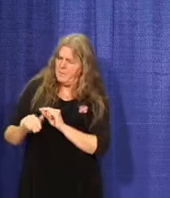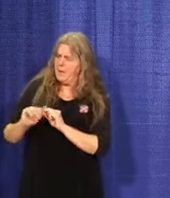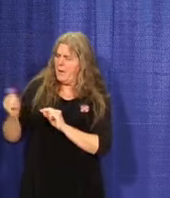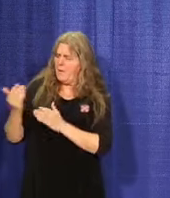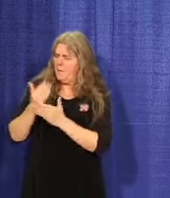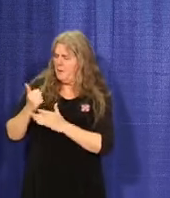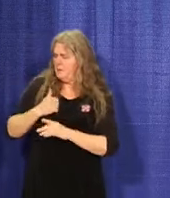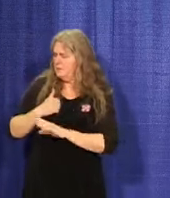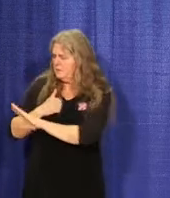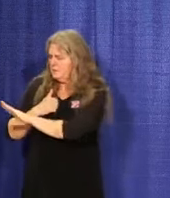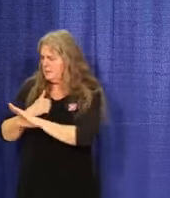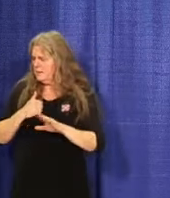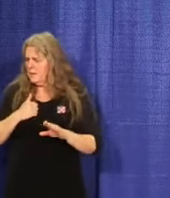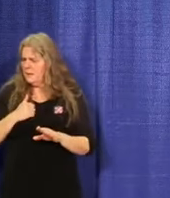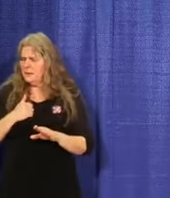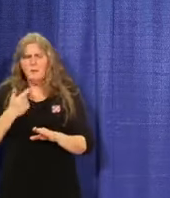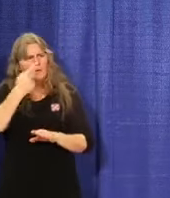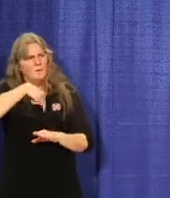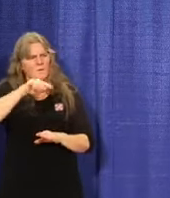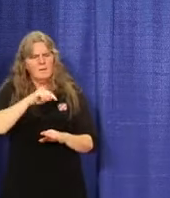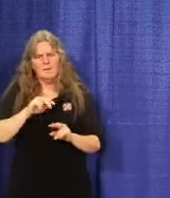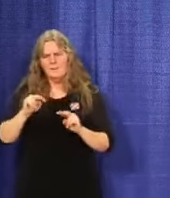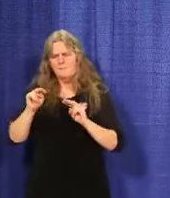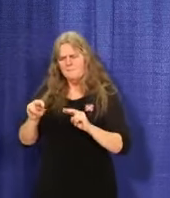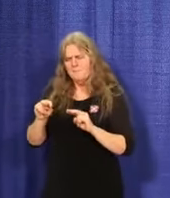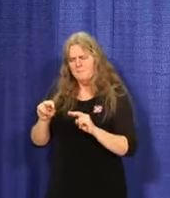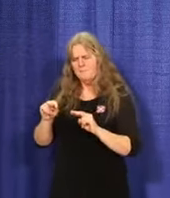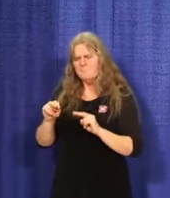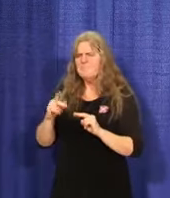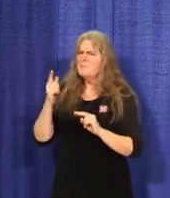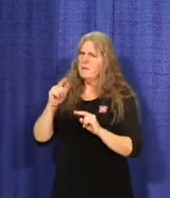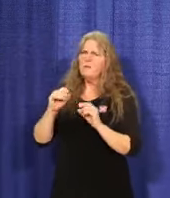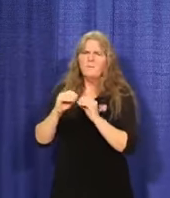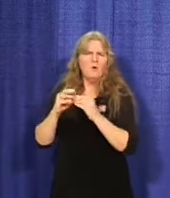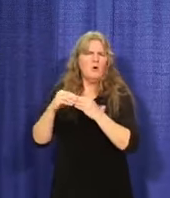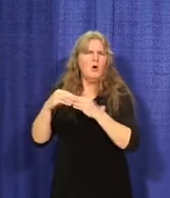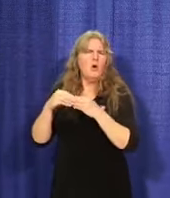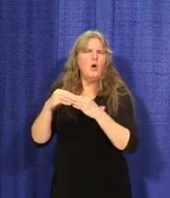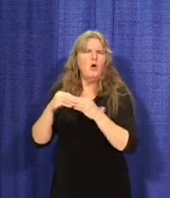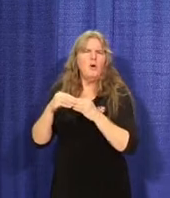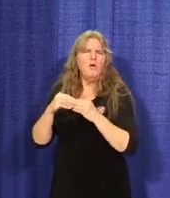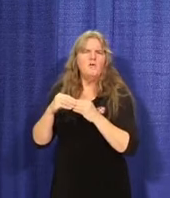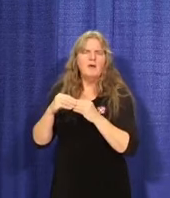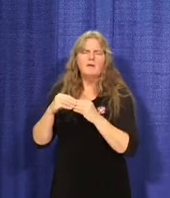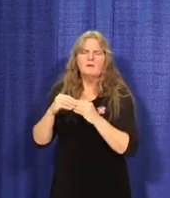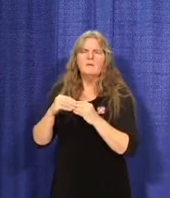give the best advice we can on relaxing self quarantine measures to other jurisdictions.